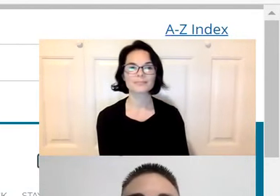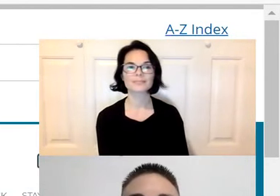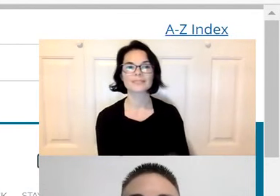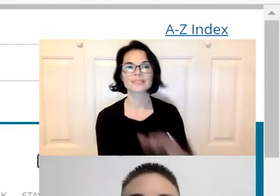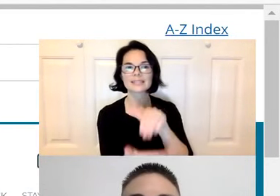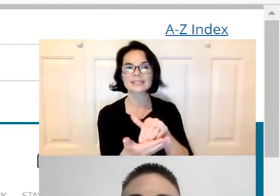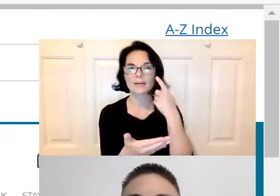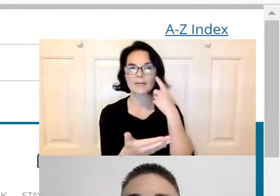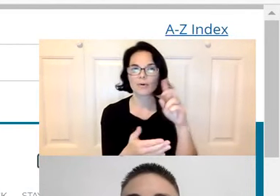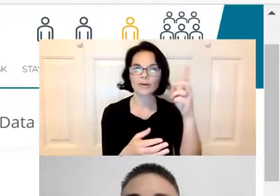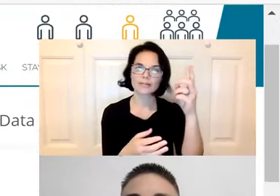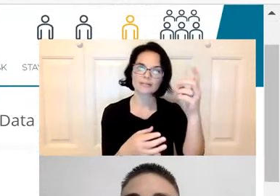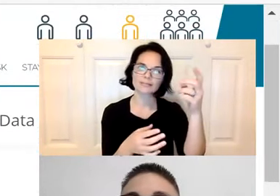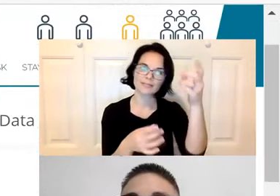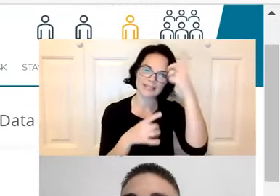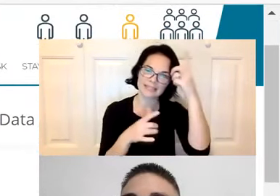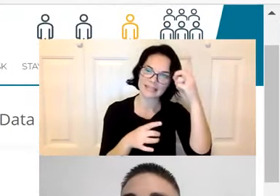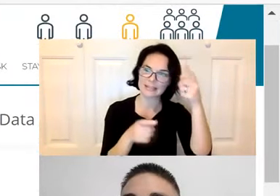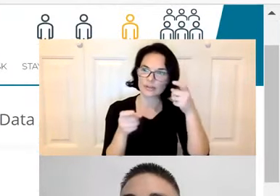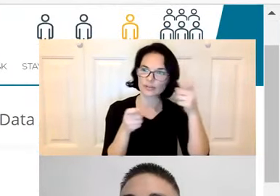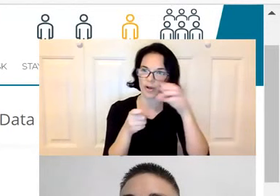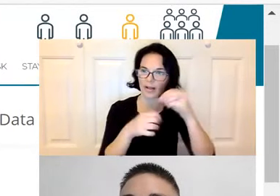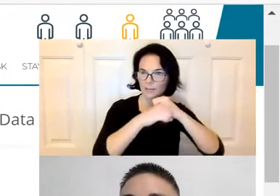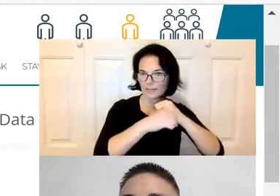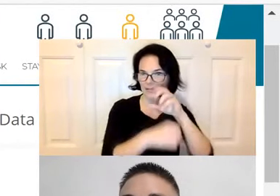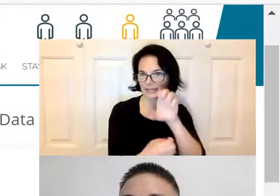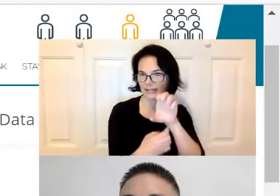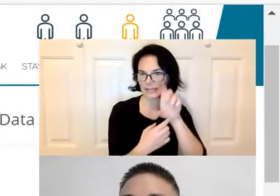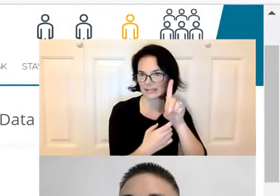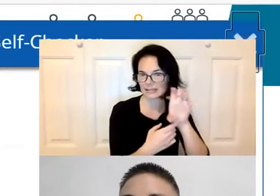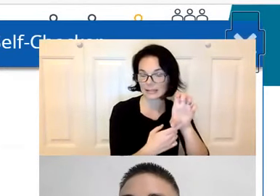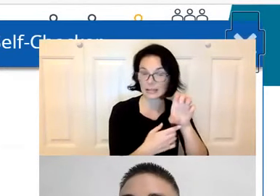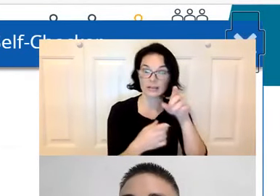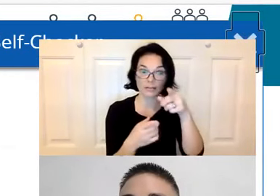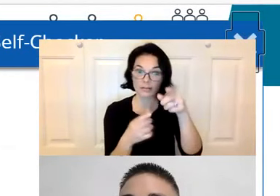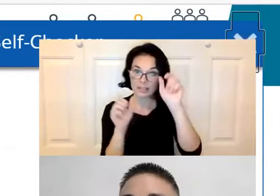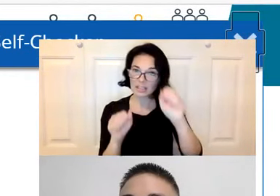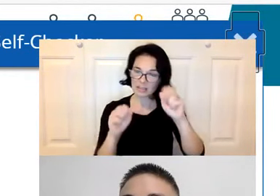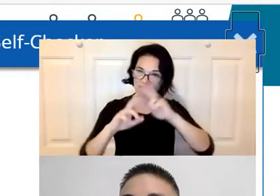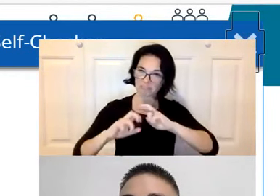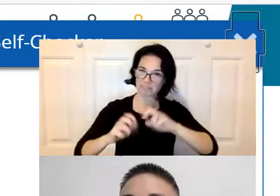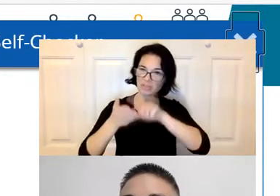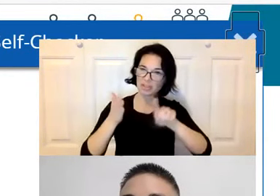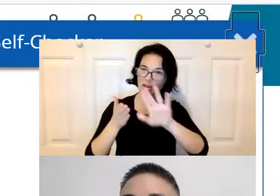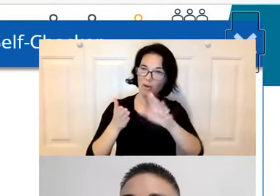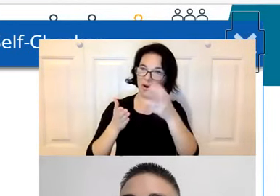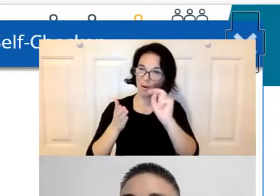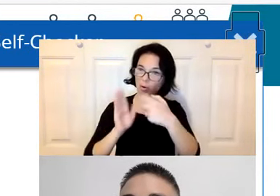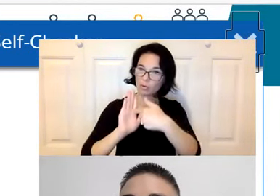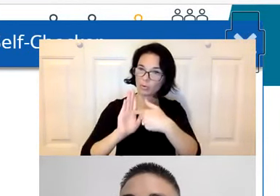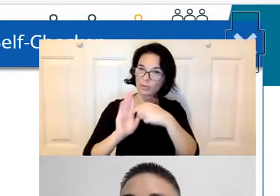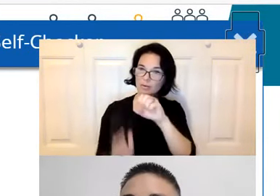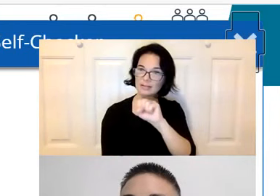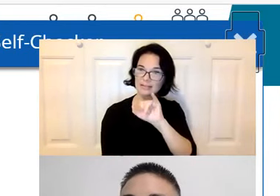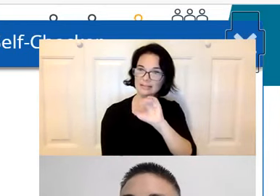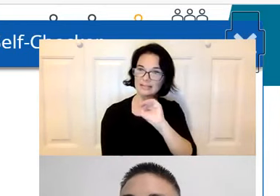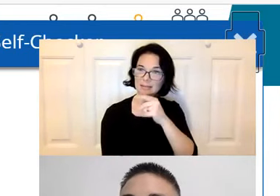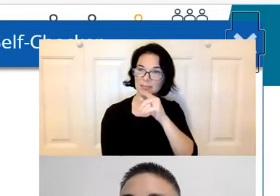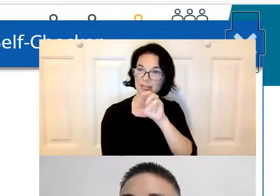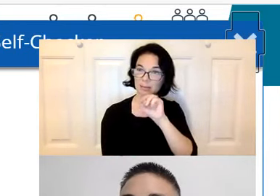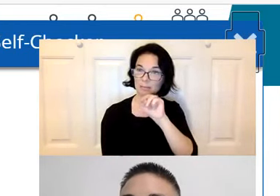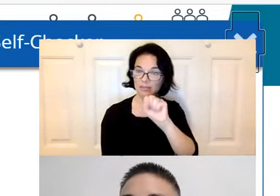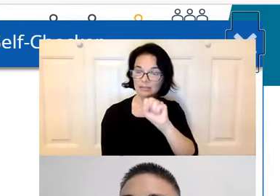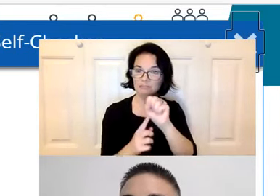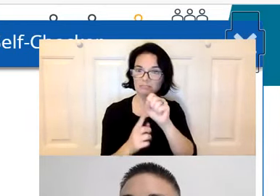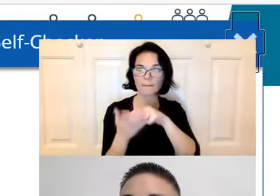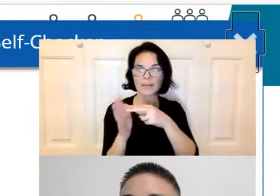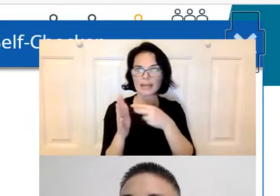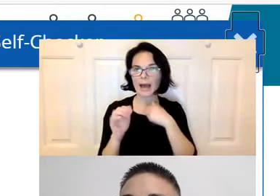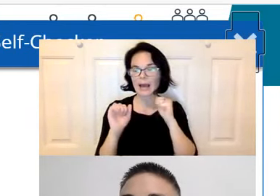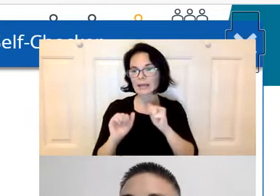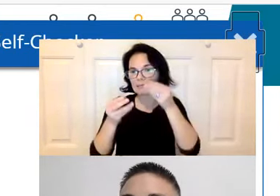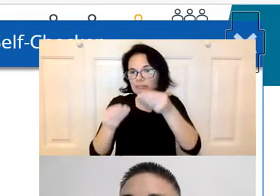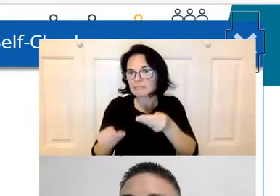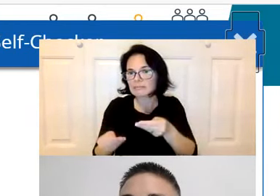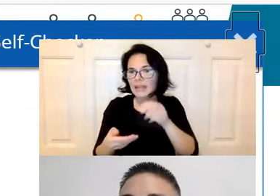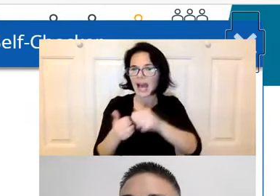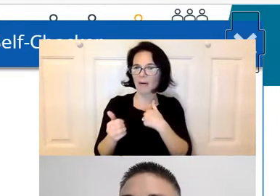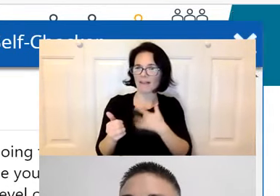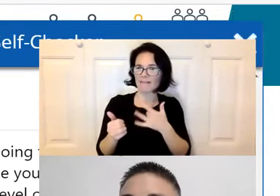get a HEPA filter. Basically you don’t want to be around stale air.